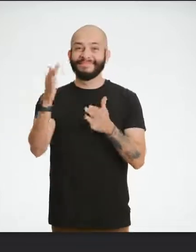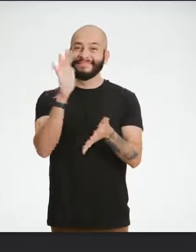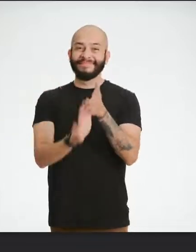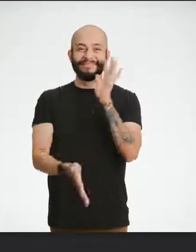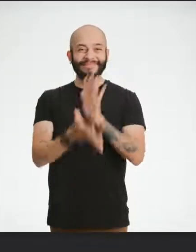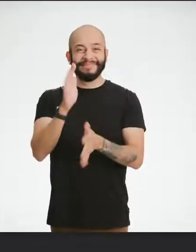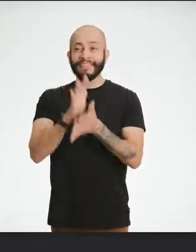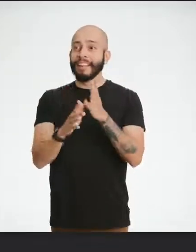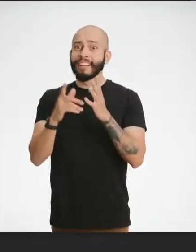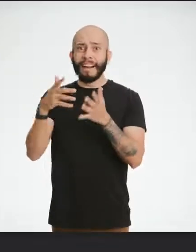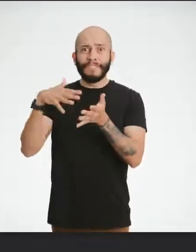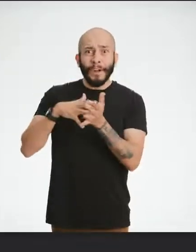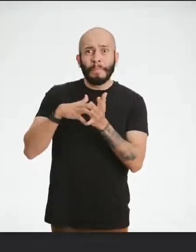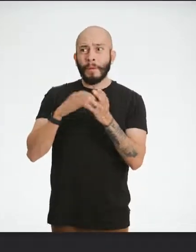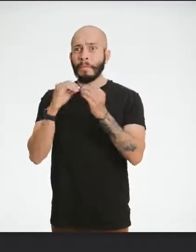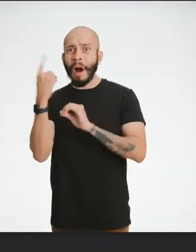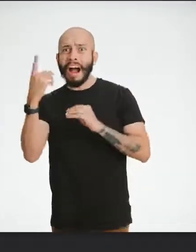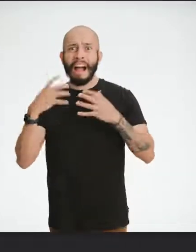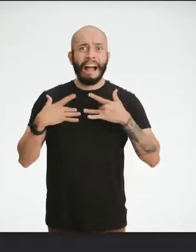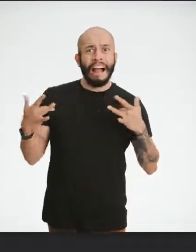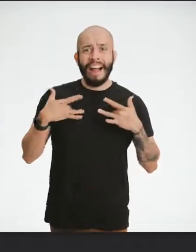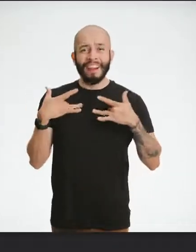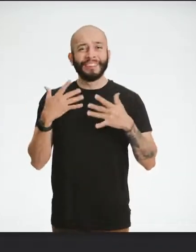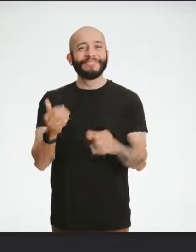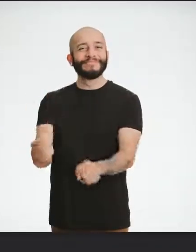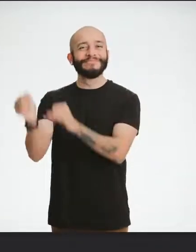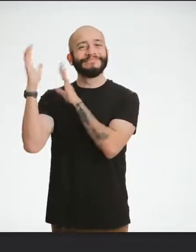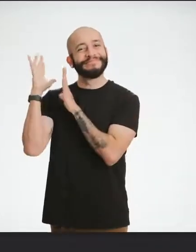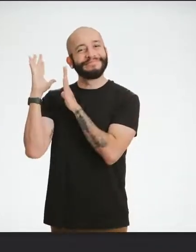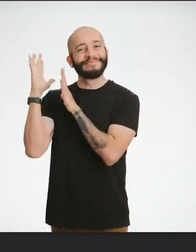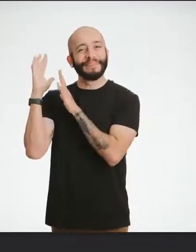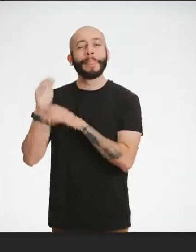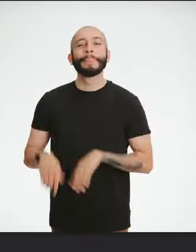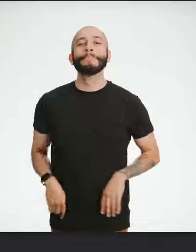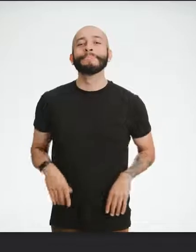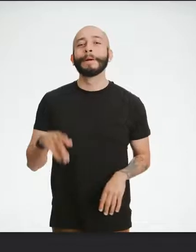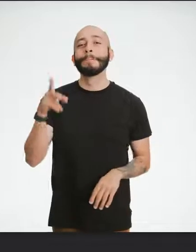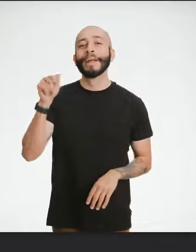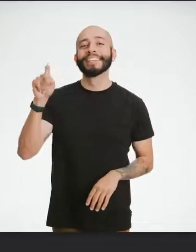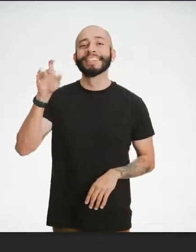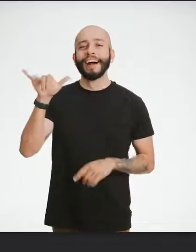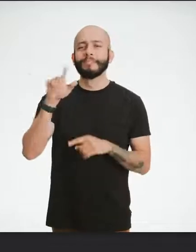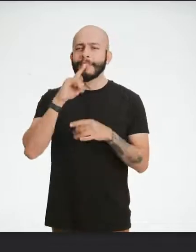gone, eliminating the number one security vulnerability that users face.